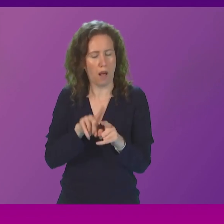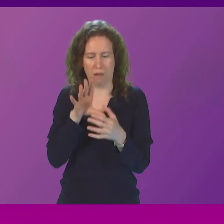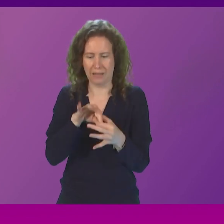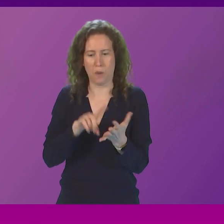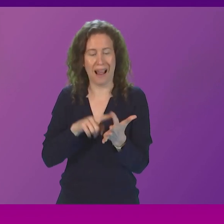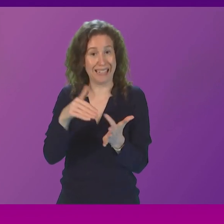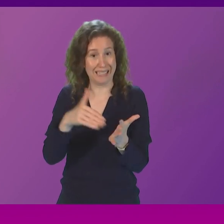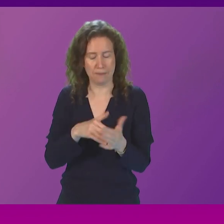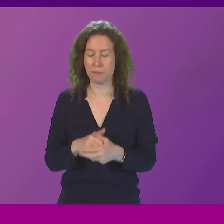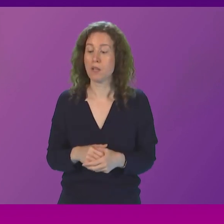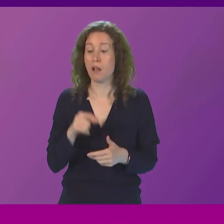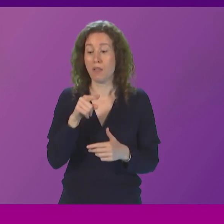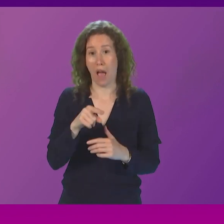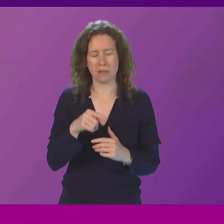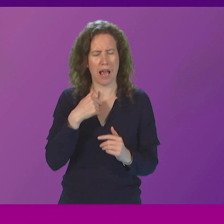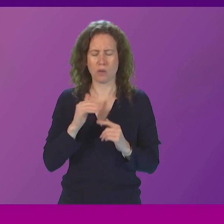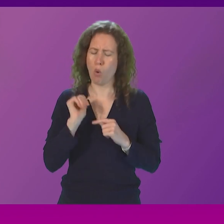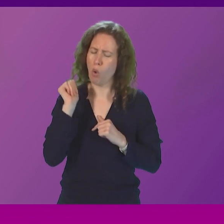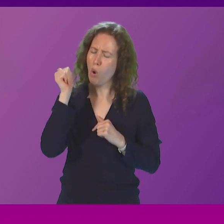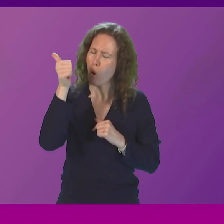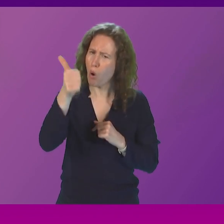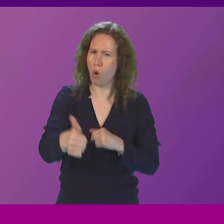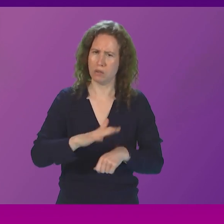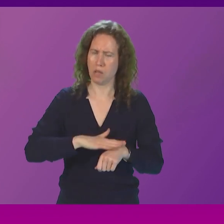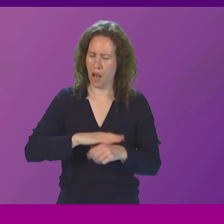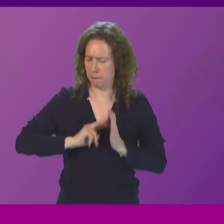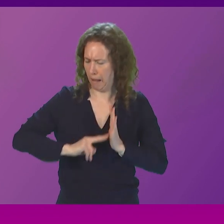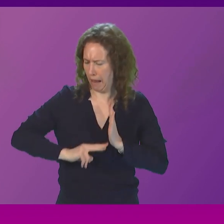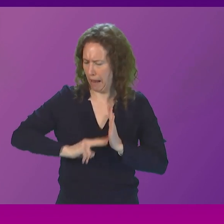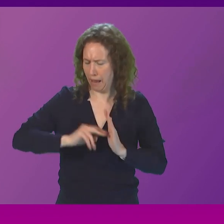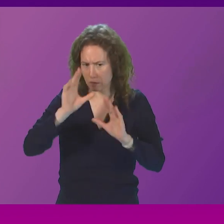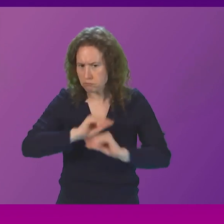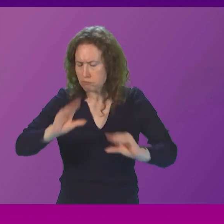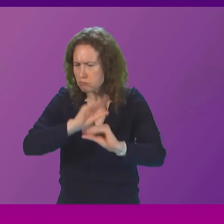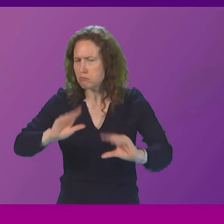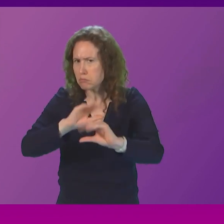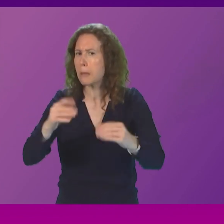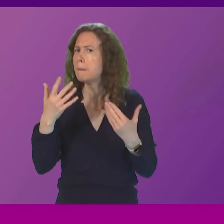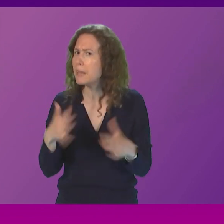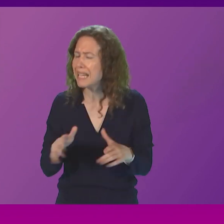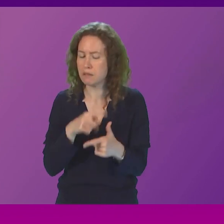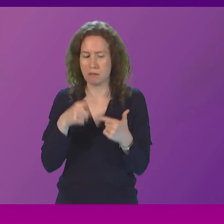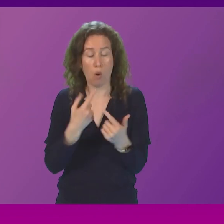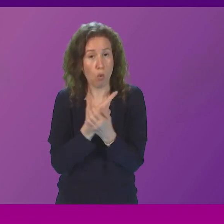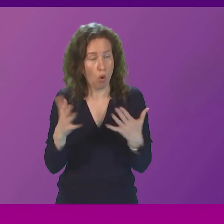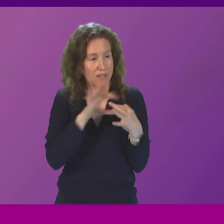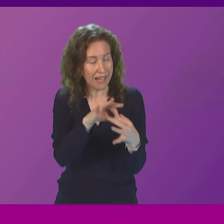It has had a lengthy and extensive lead-in time, and there has been considerable engagement